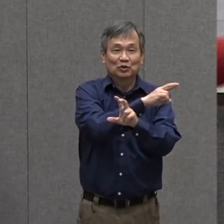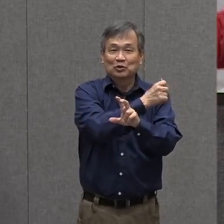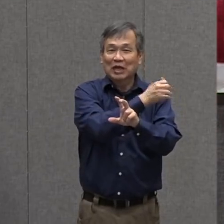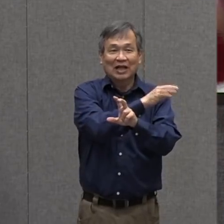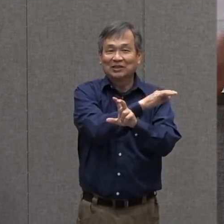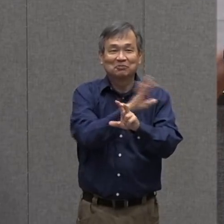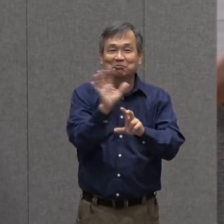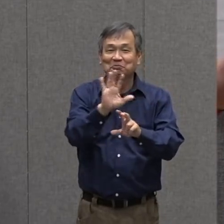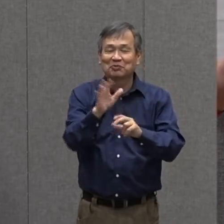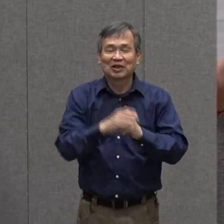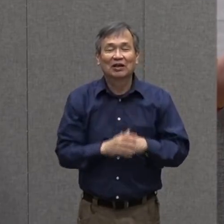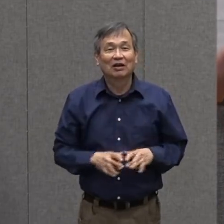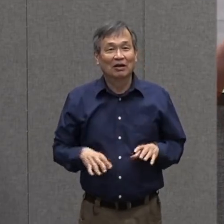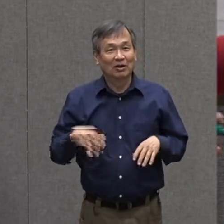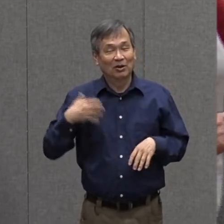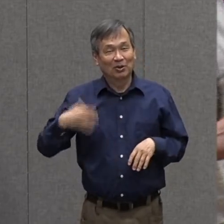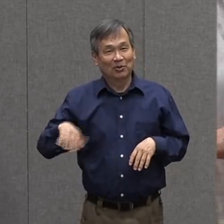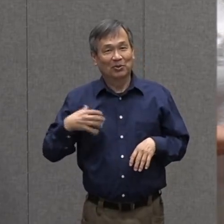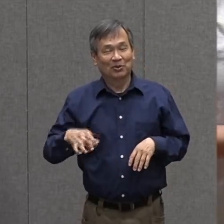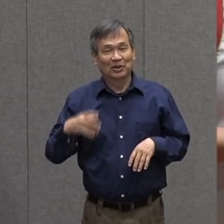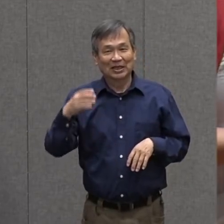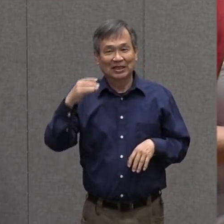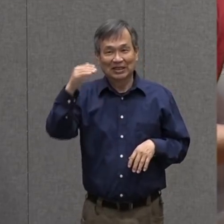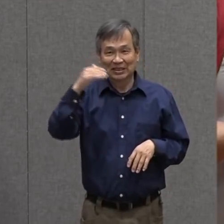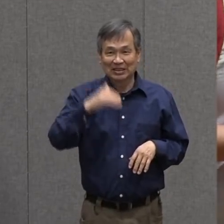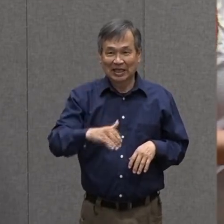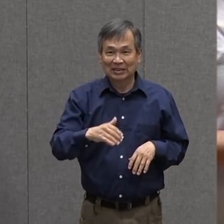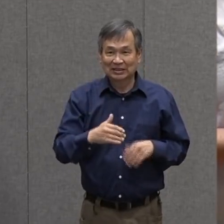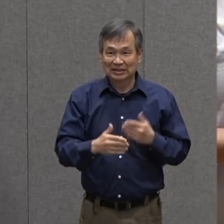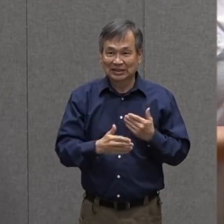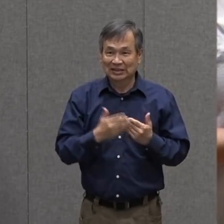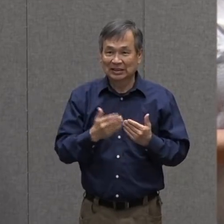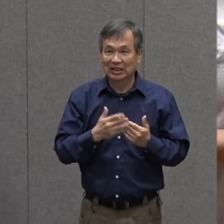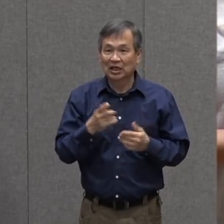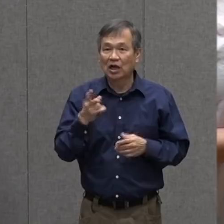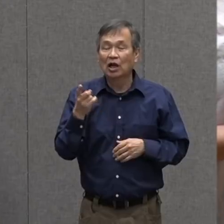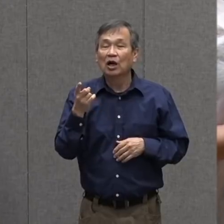But I think we'll be able to answer this next question quite easily. Because once we've done this